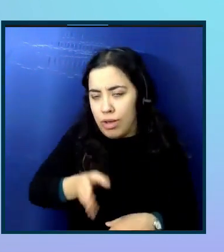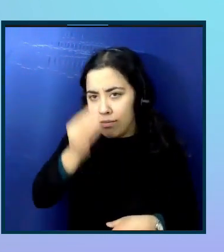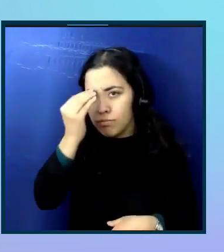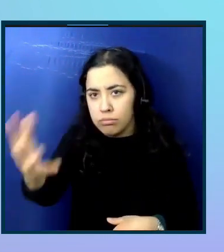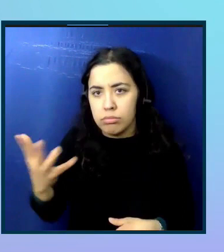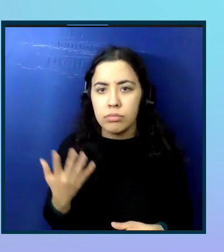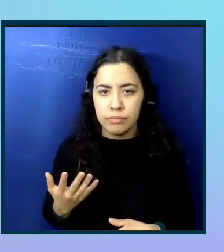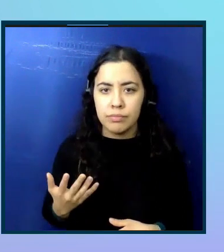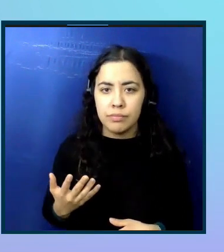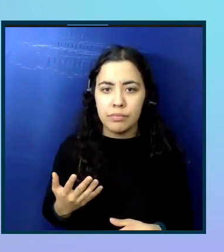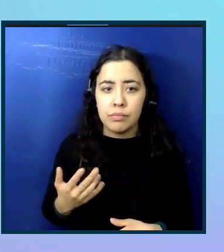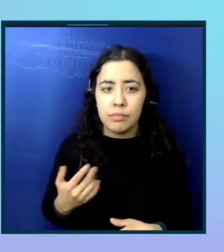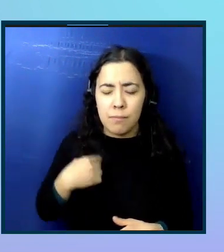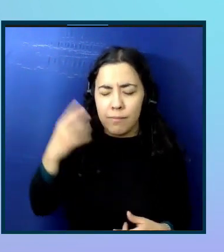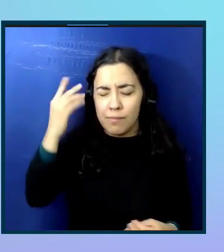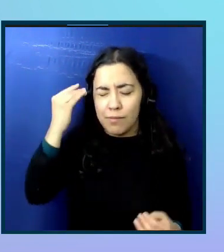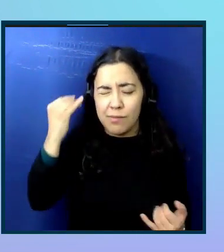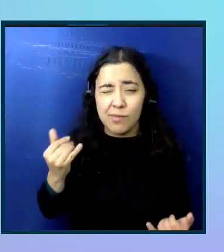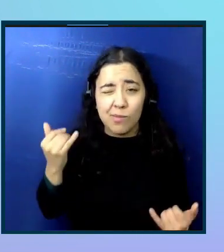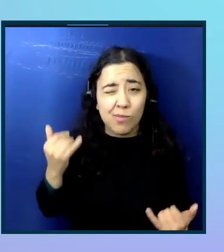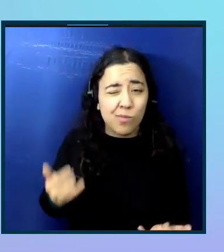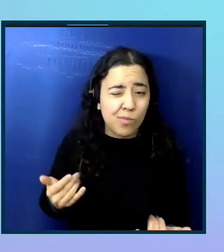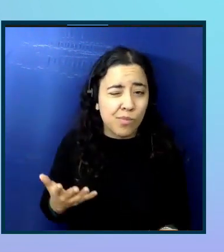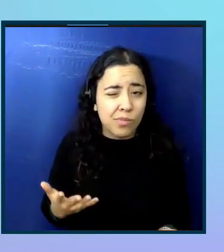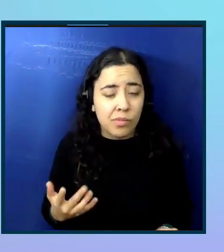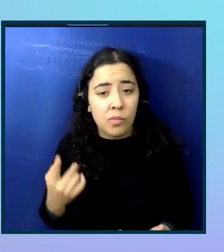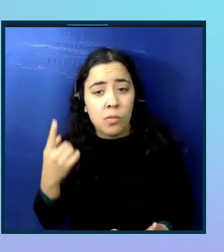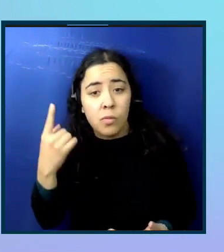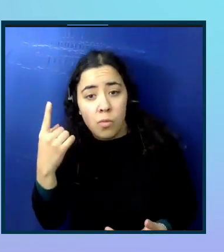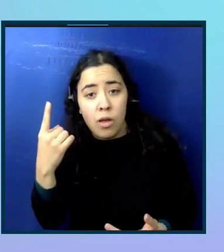Um, off my head, the one book that comes to my mind,